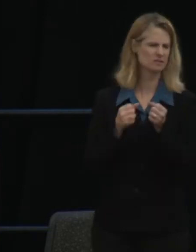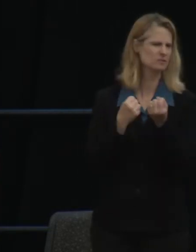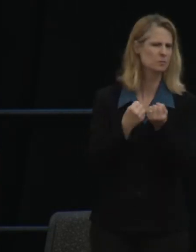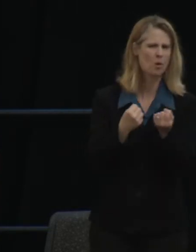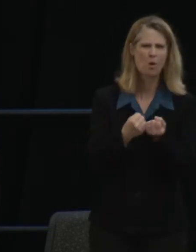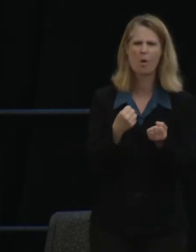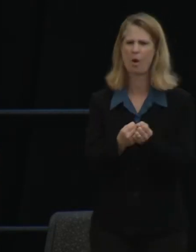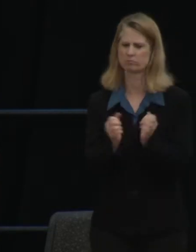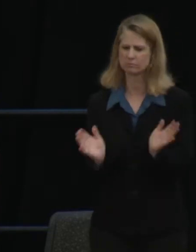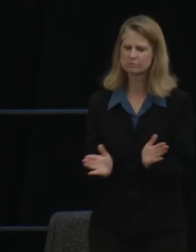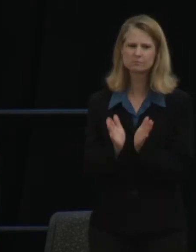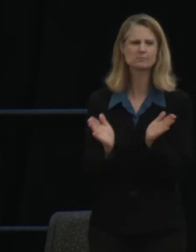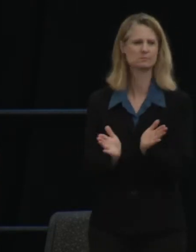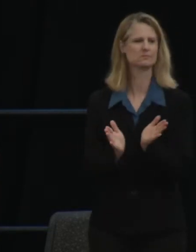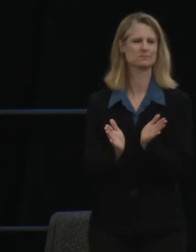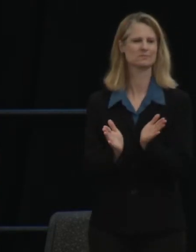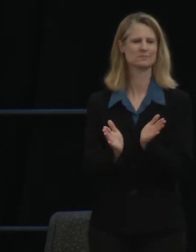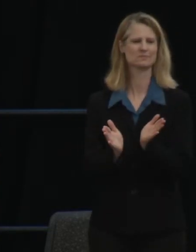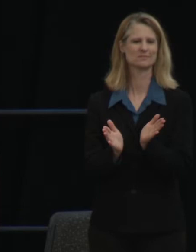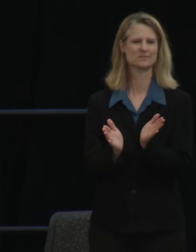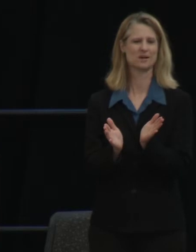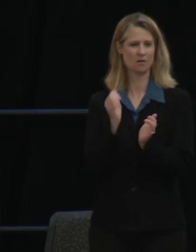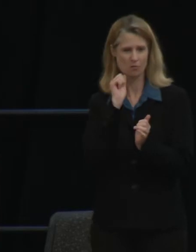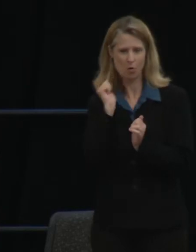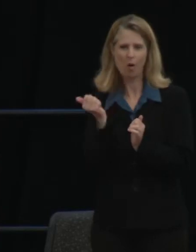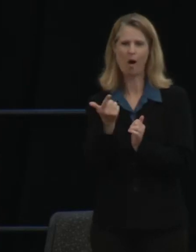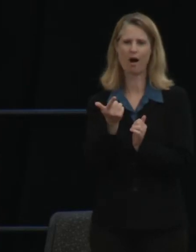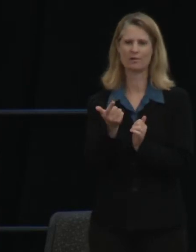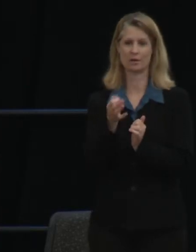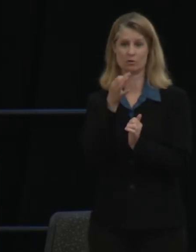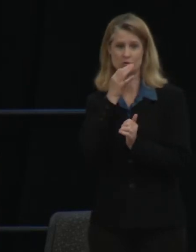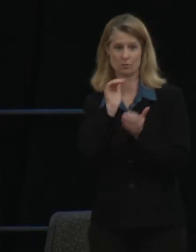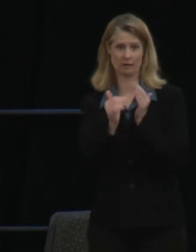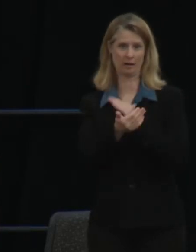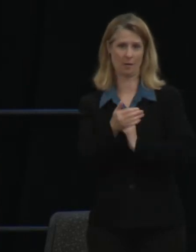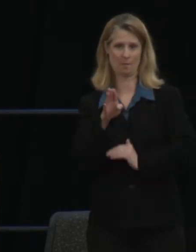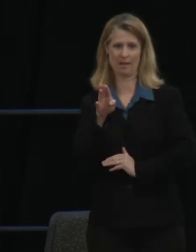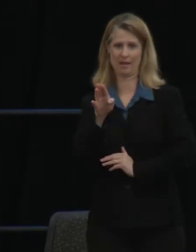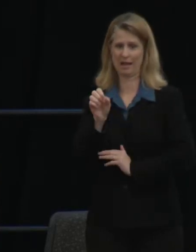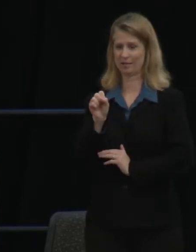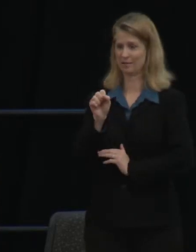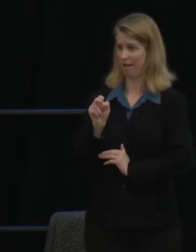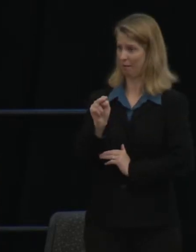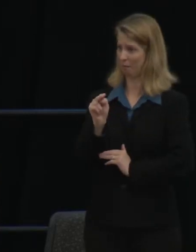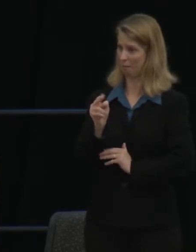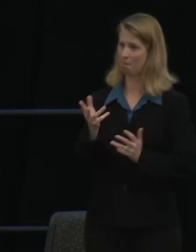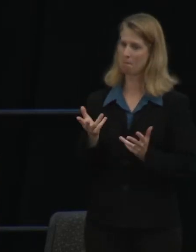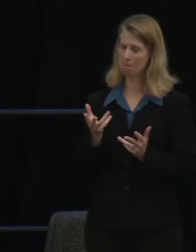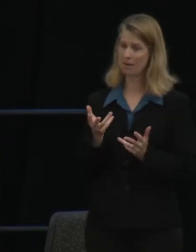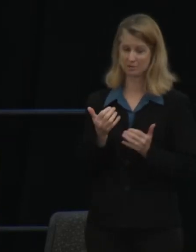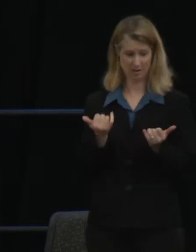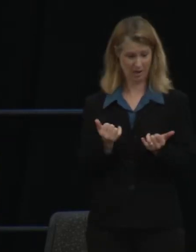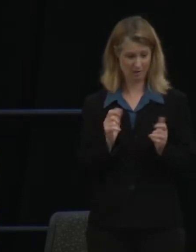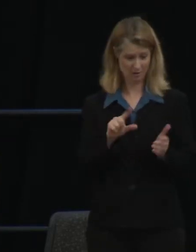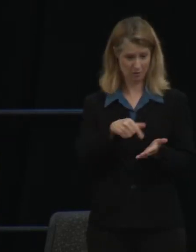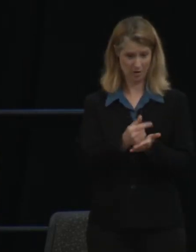and encouragement to our soon-to-be BSNs. So graduates, would you please stand